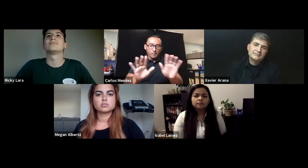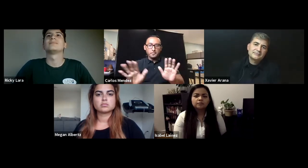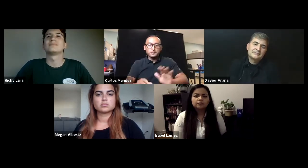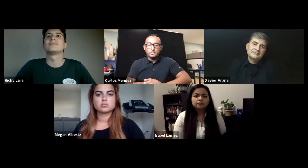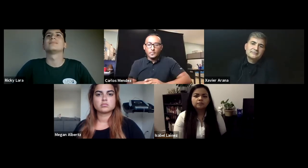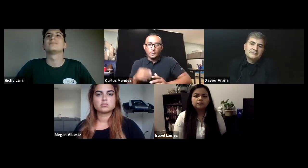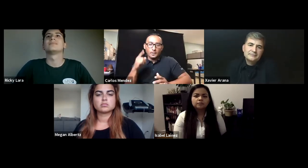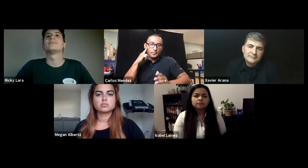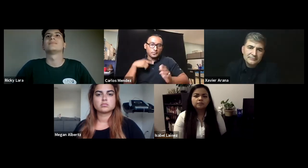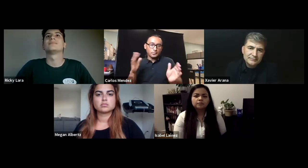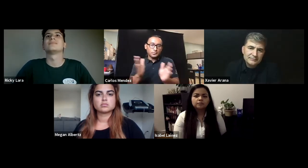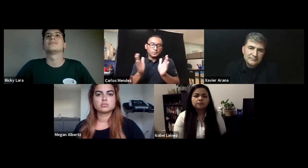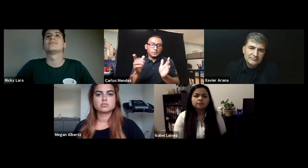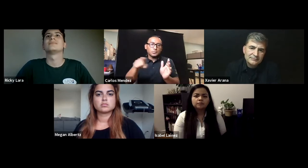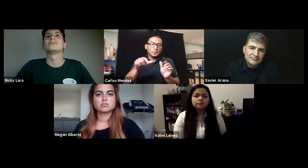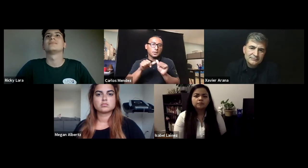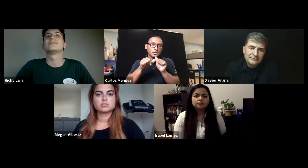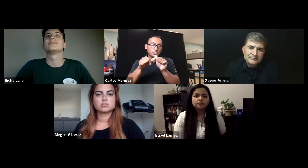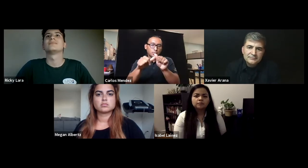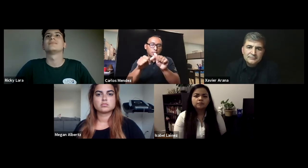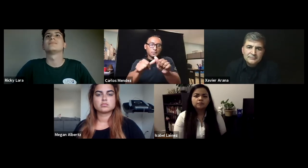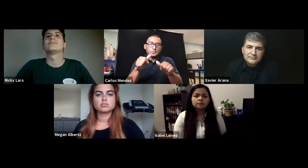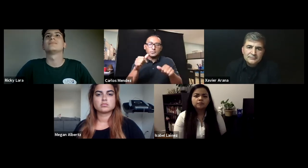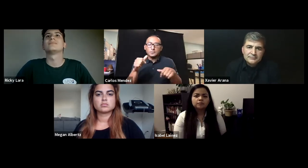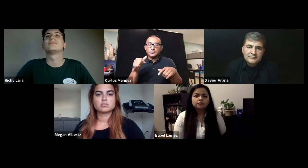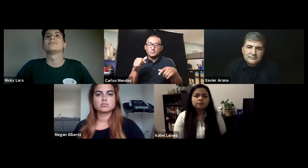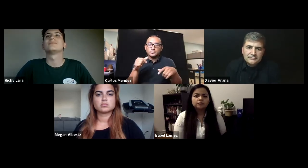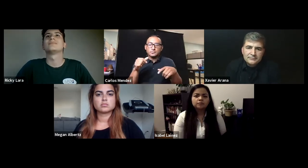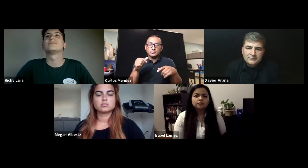Is just being able to, um... have different identities